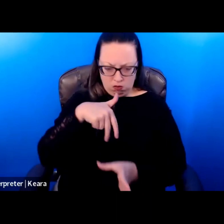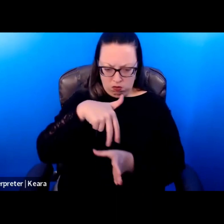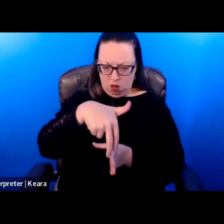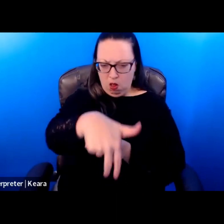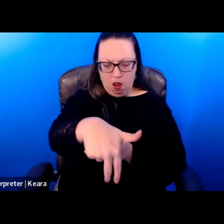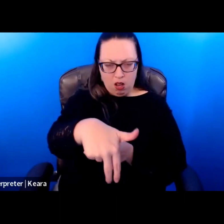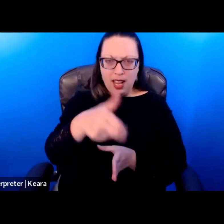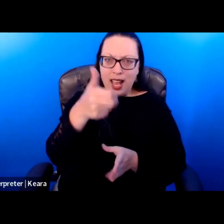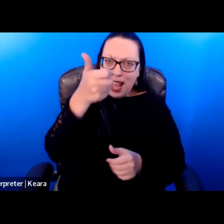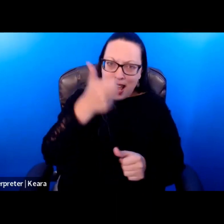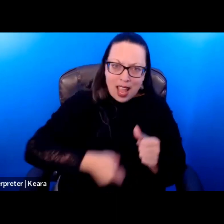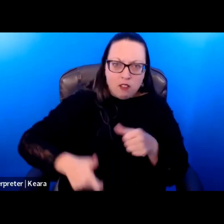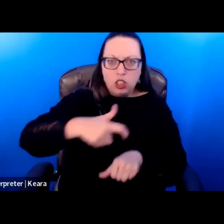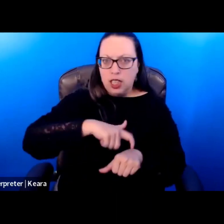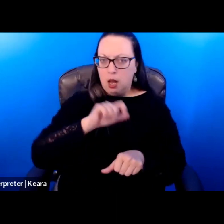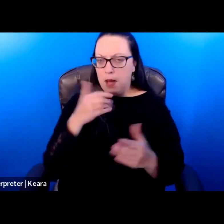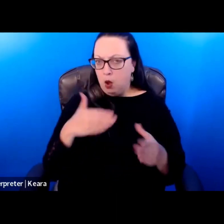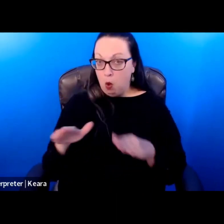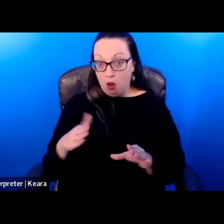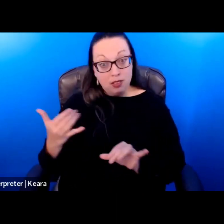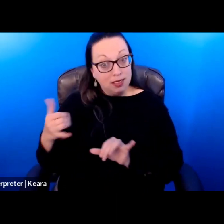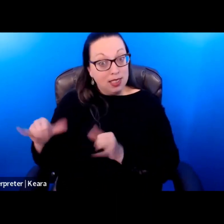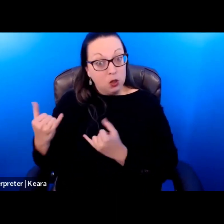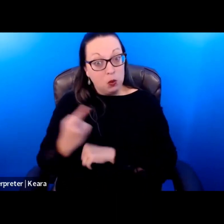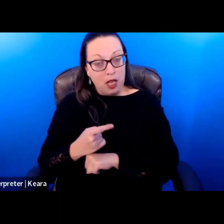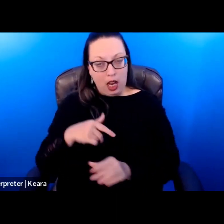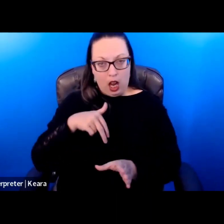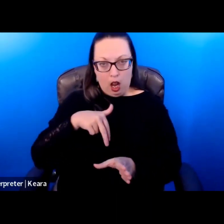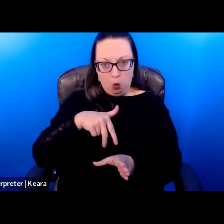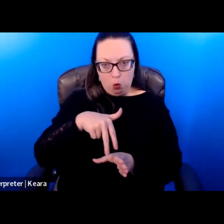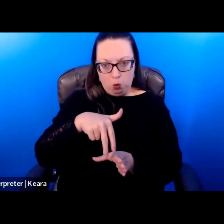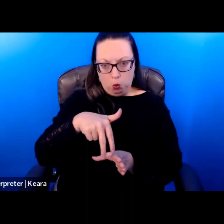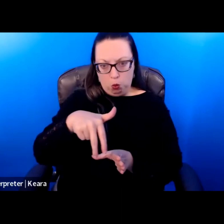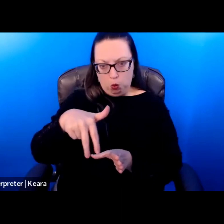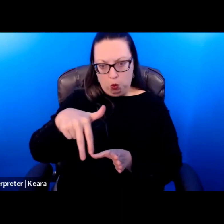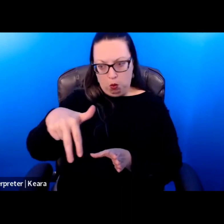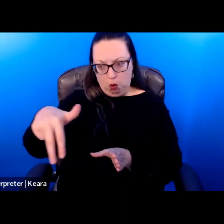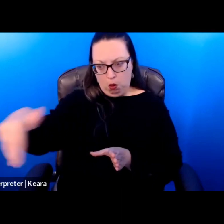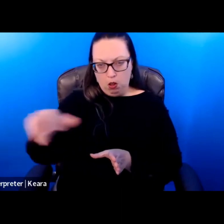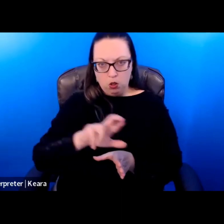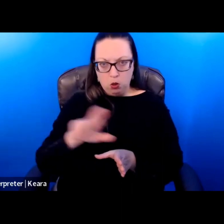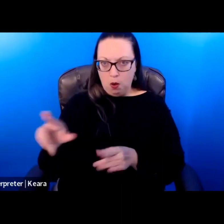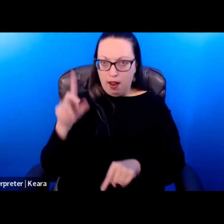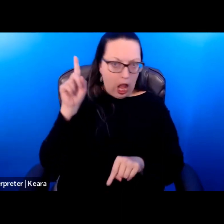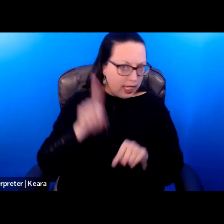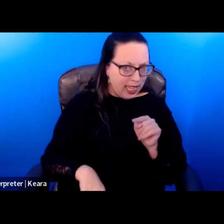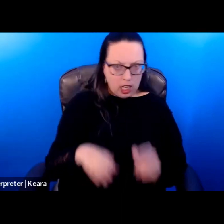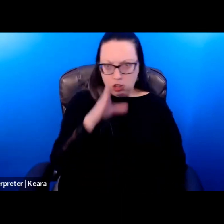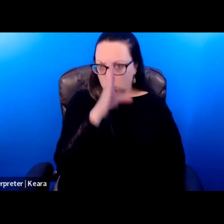in this, this is to this day, I'll always be to the right. I cannot walk straight. And I never could understand that. I